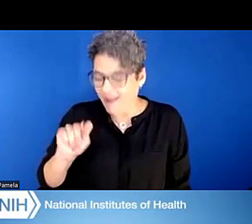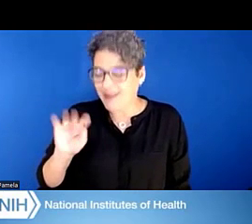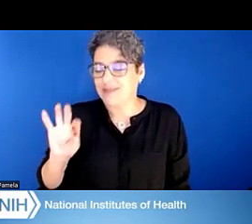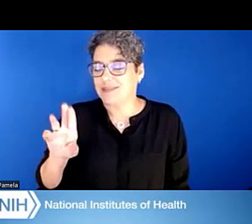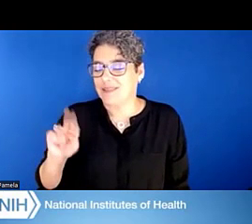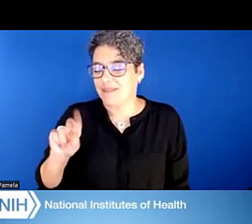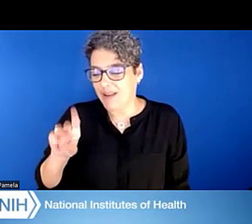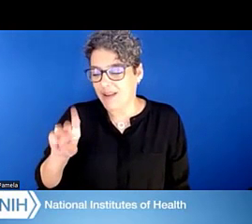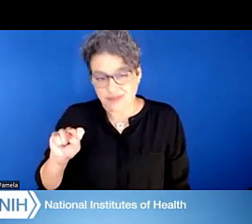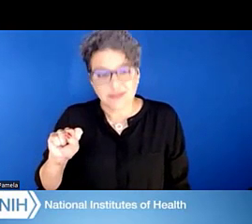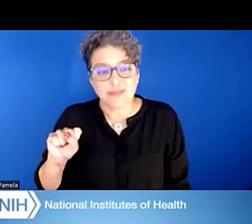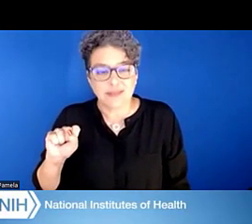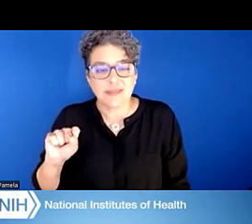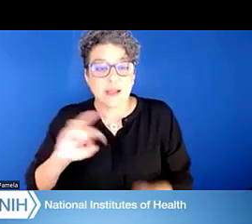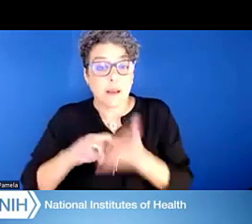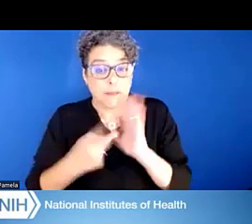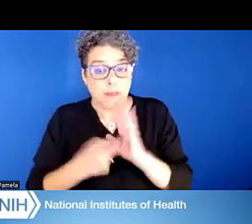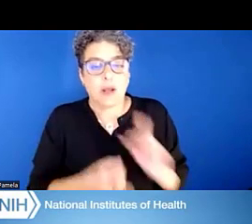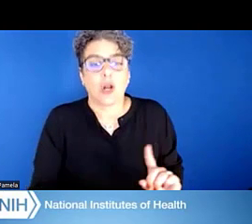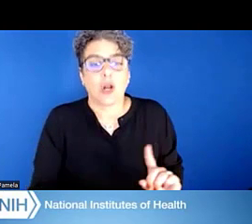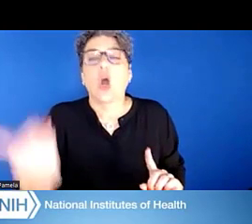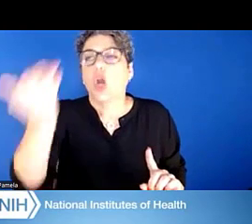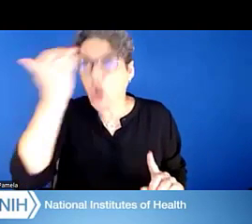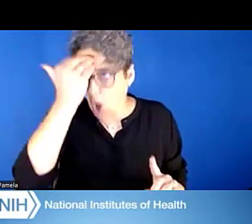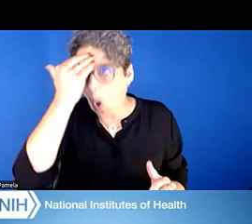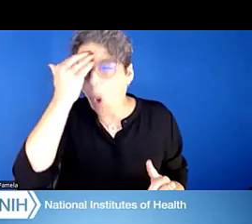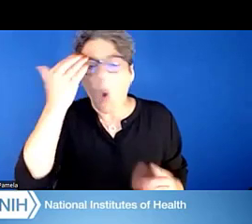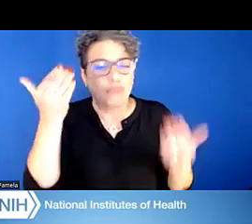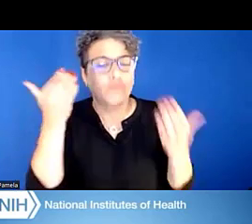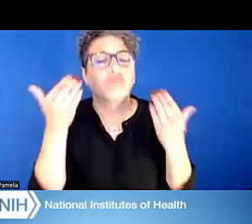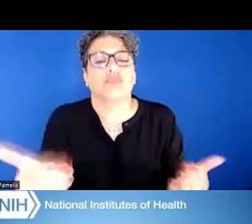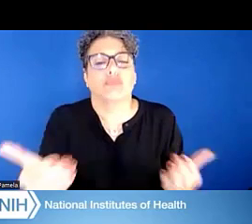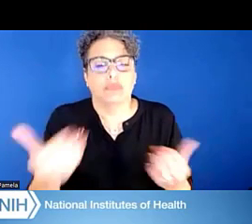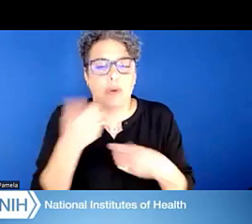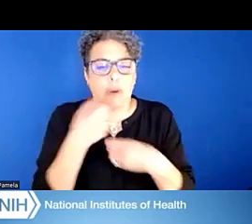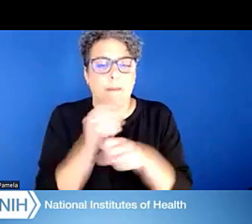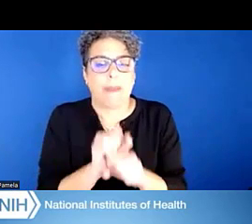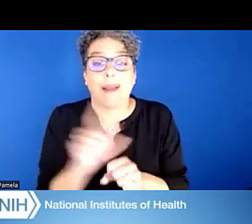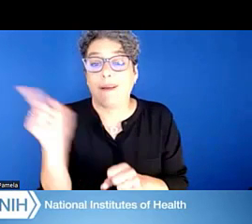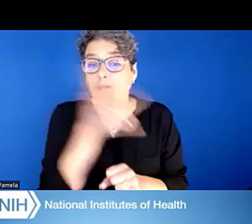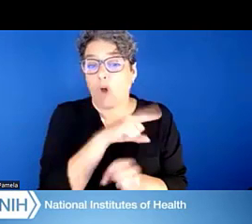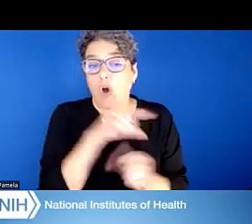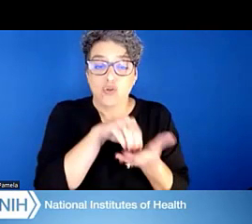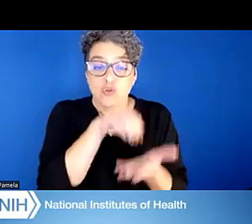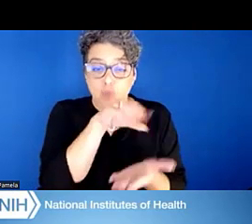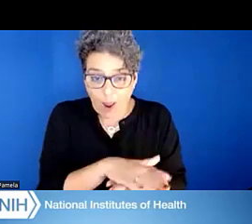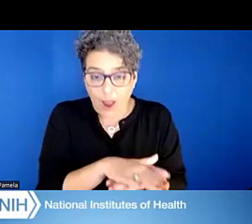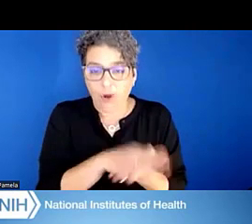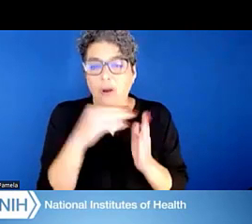or cause it to be made used, a false record or statement material to a false or fraudulent claim.